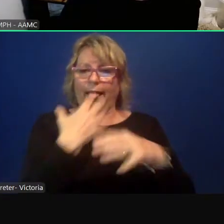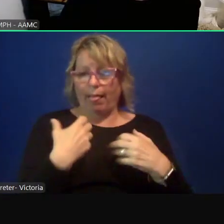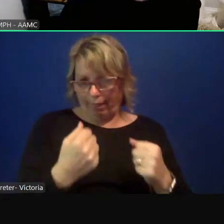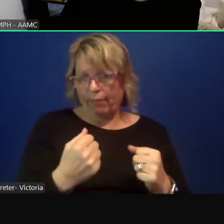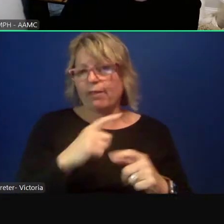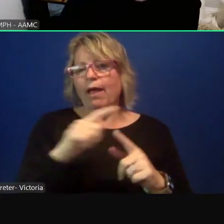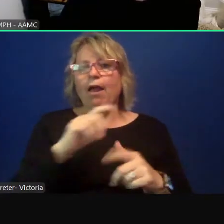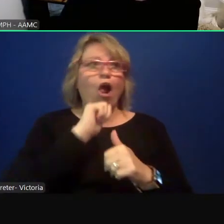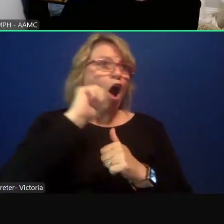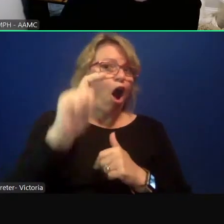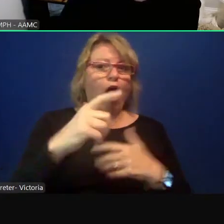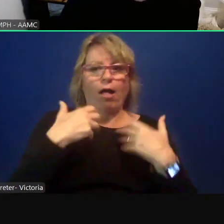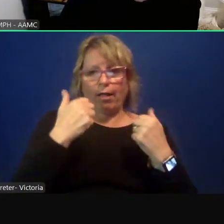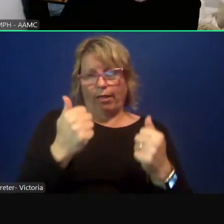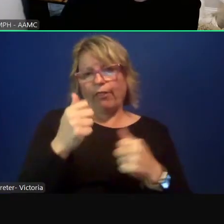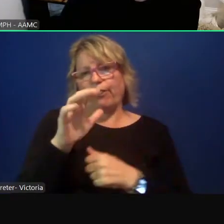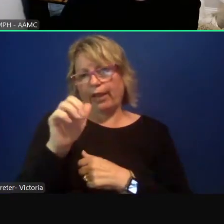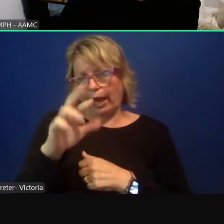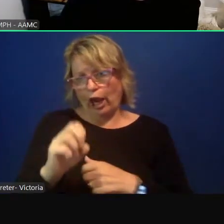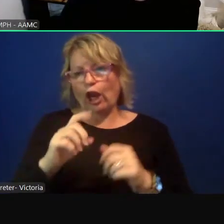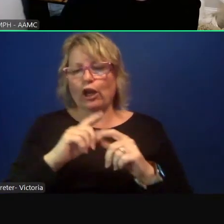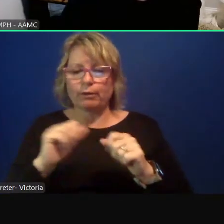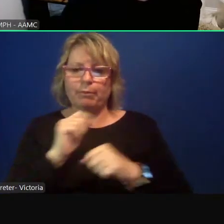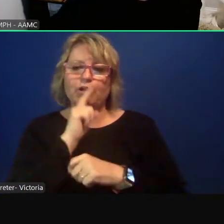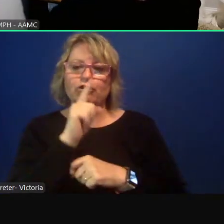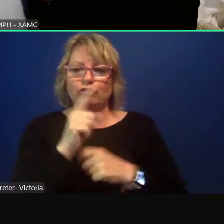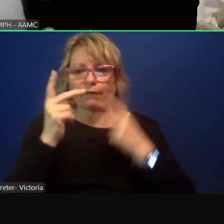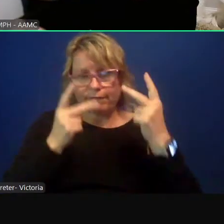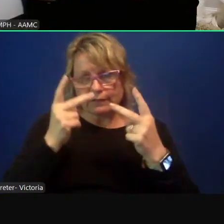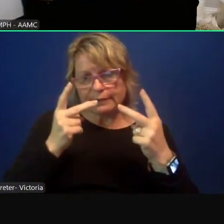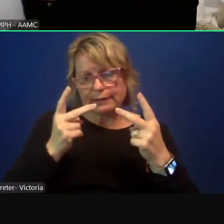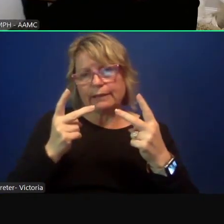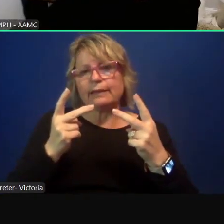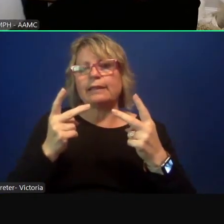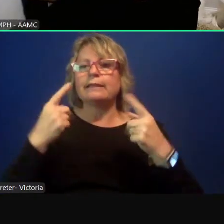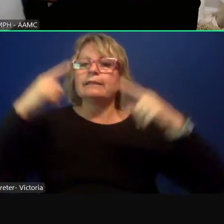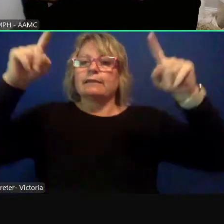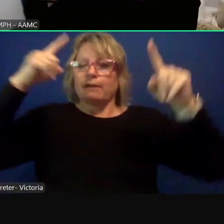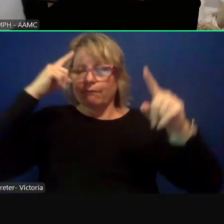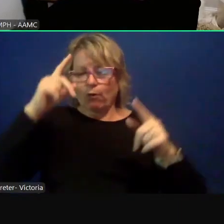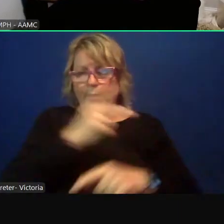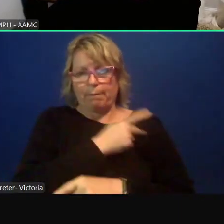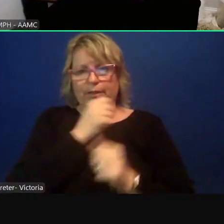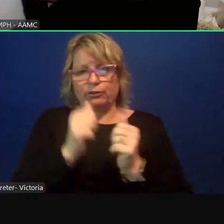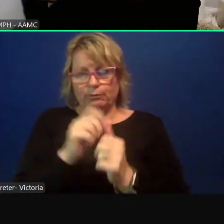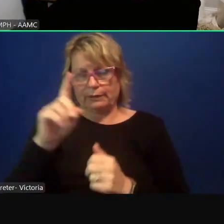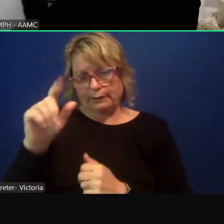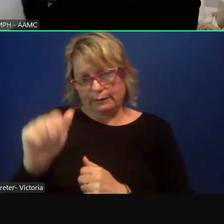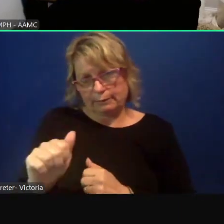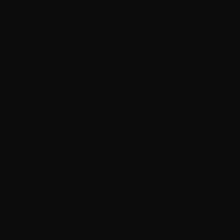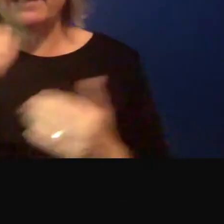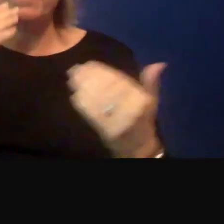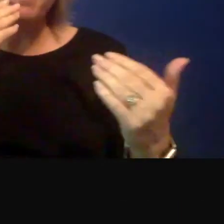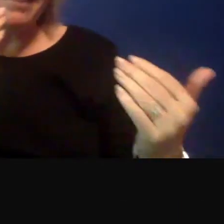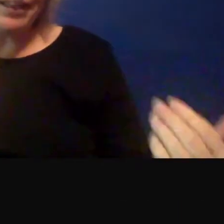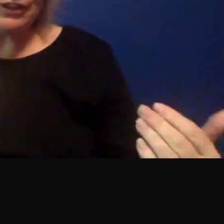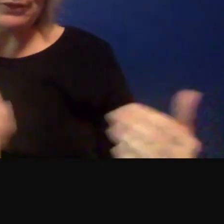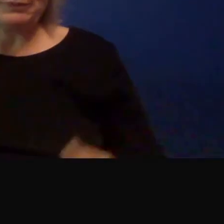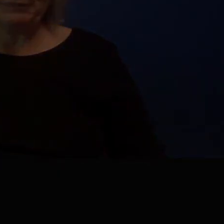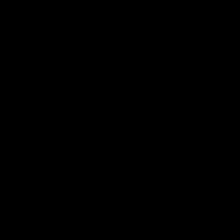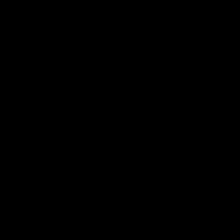in making visits accessible for patients with disabilities. Thank you very much.